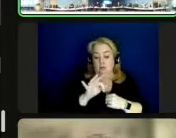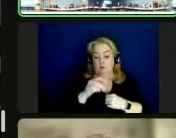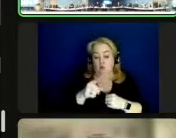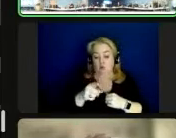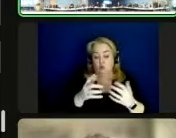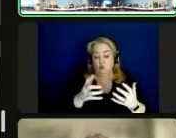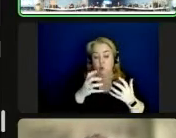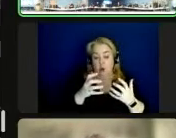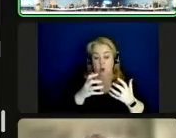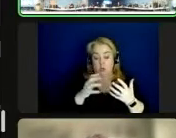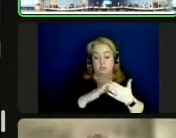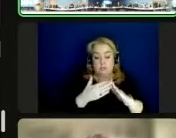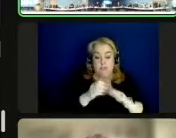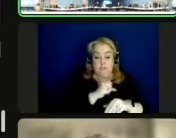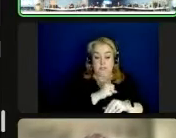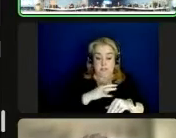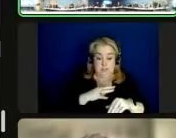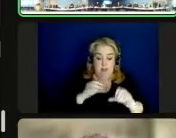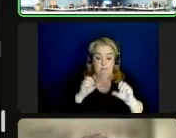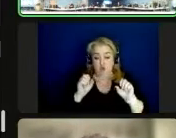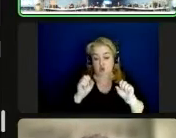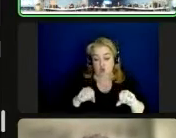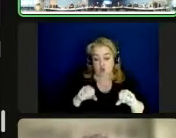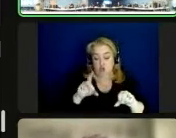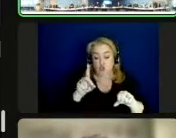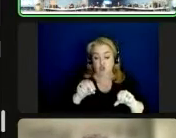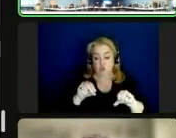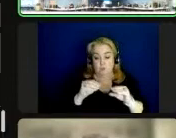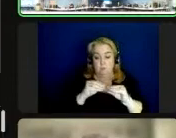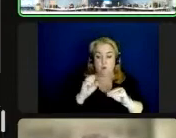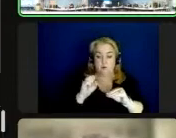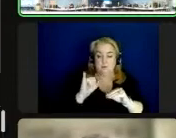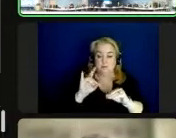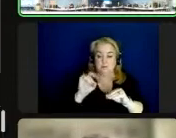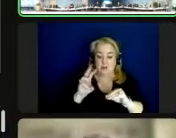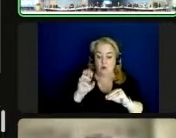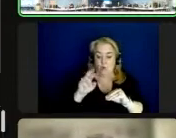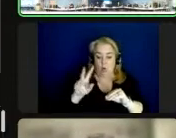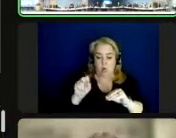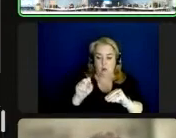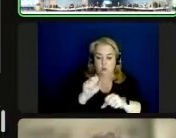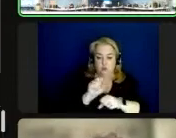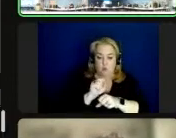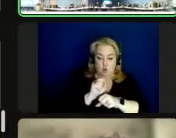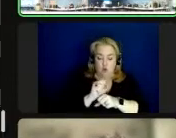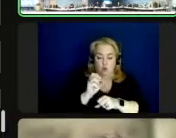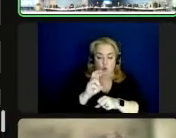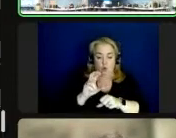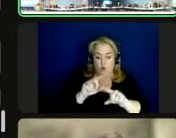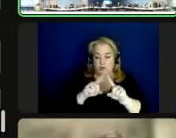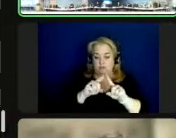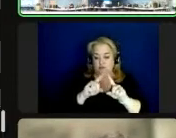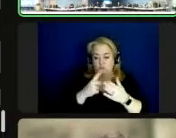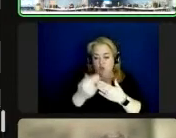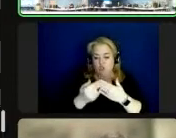ACTUALLY FUND ALL THOSE